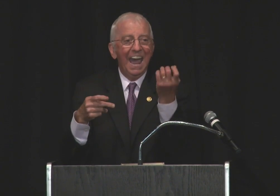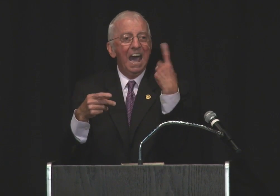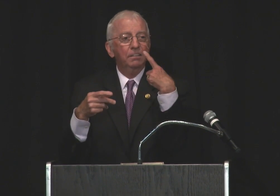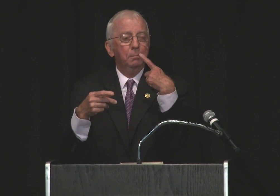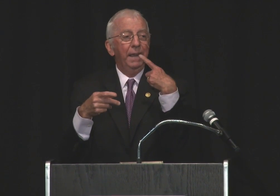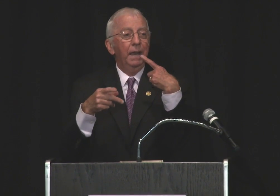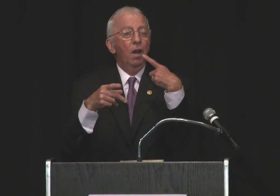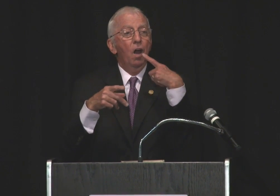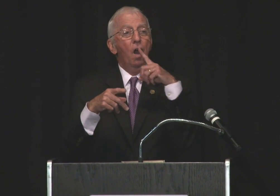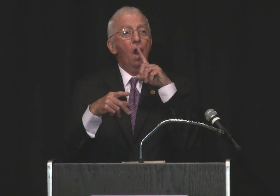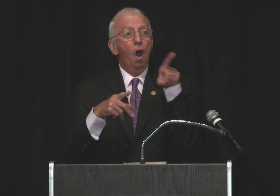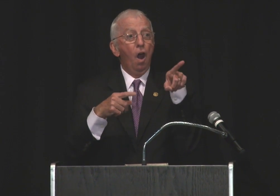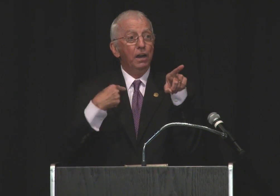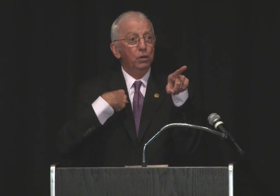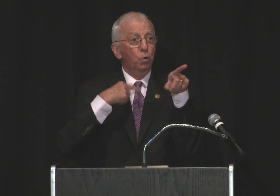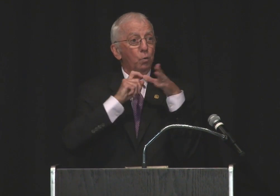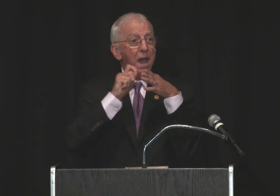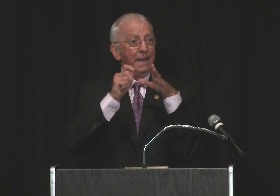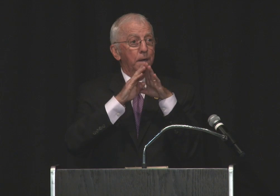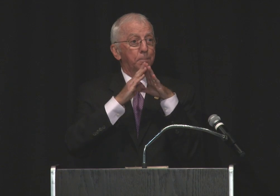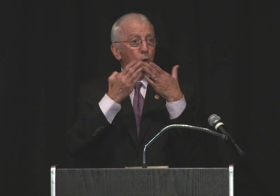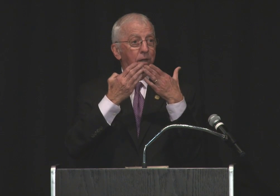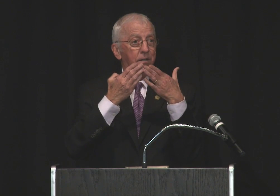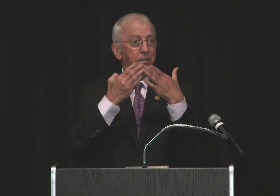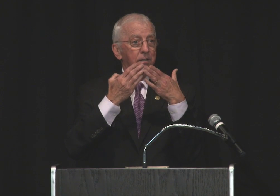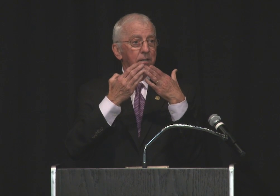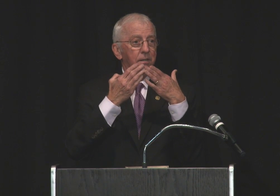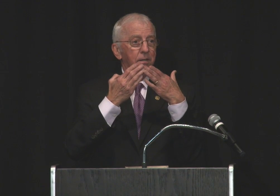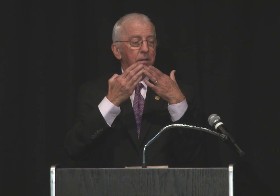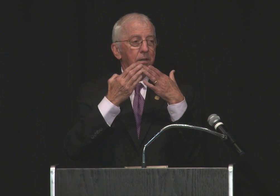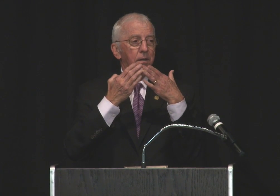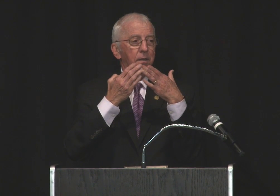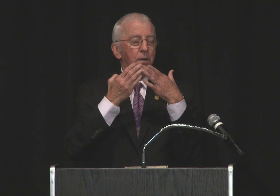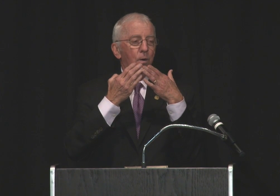He asked me "Are you writing a book?"